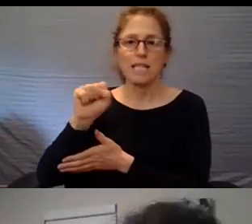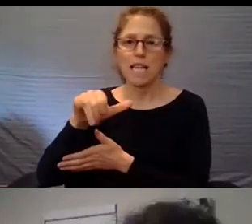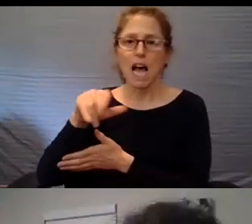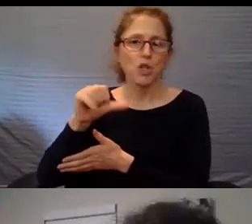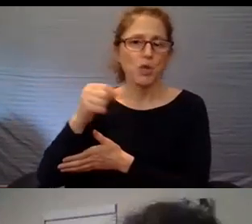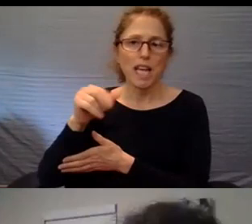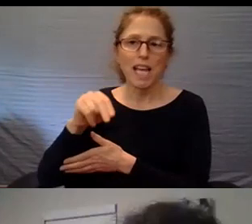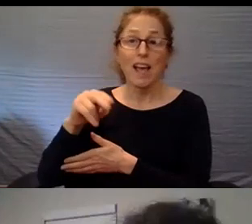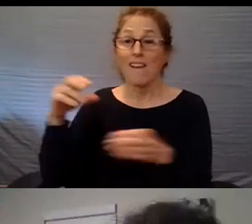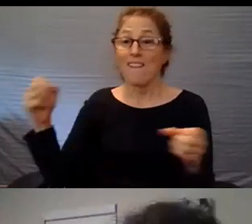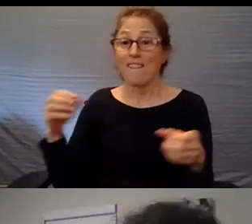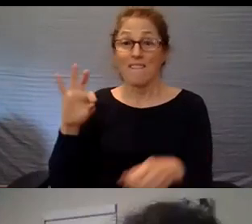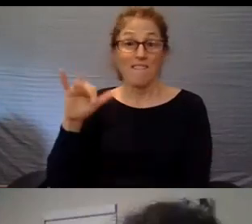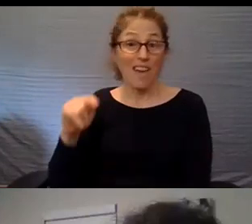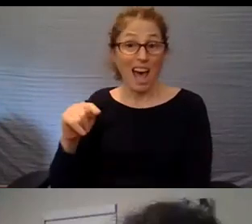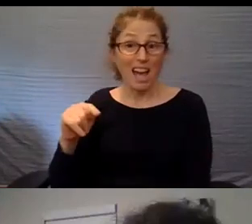of health discrimination.